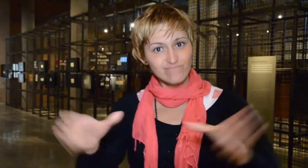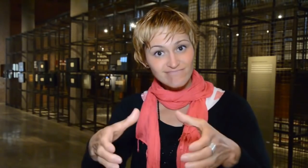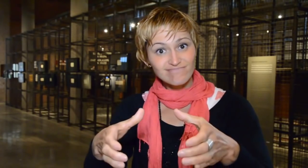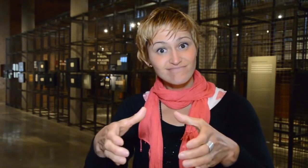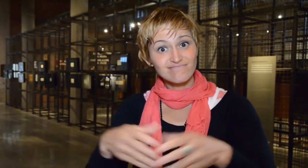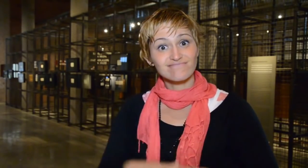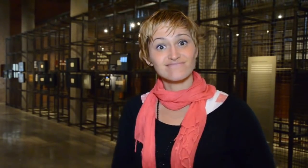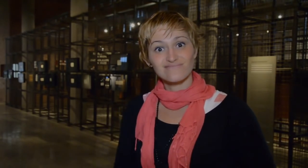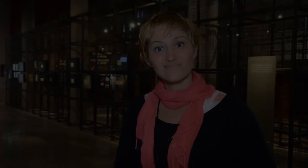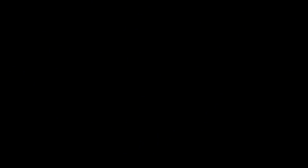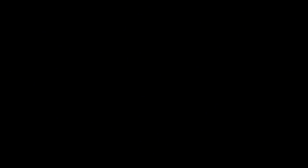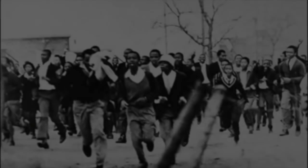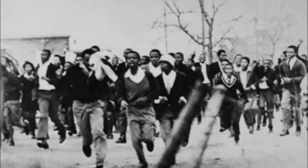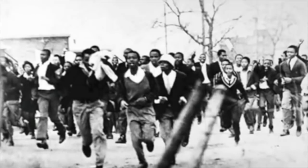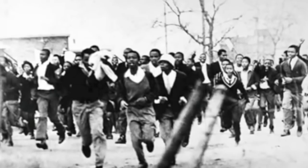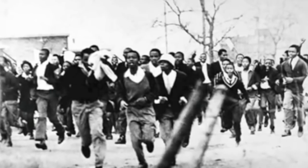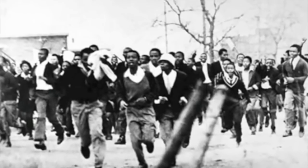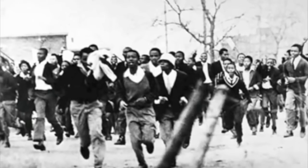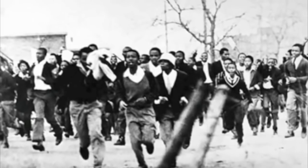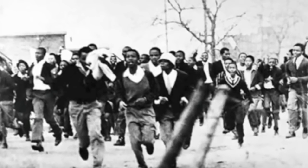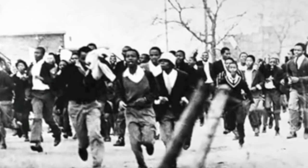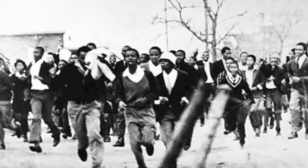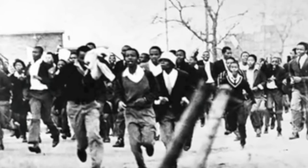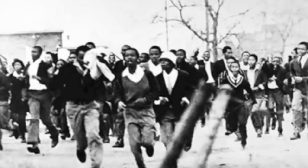The need to cancel out apartheid and combine both was still the ultimate desire of the people.